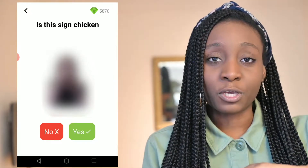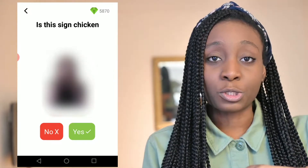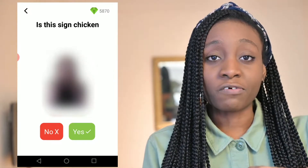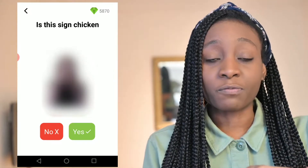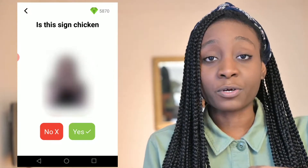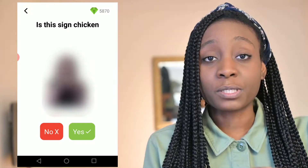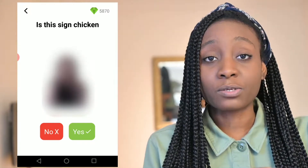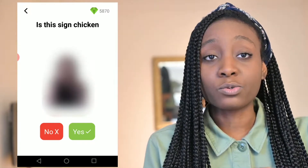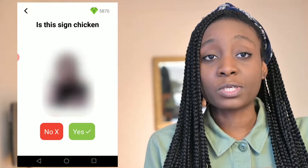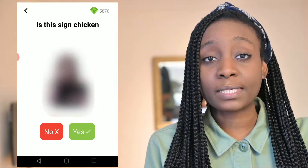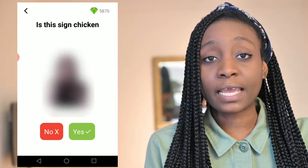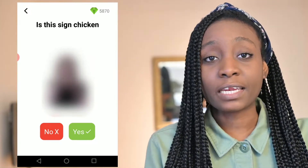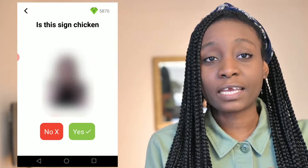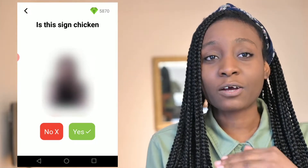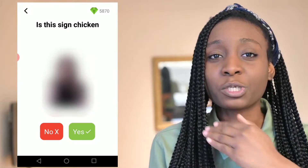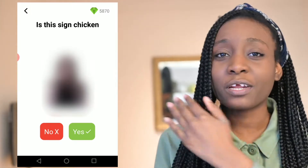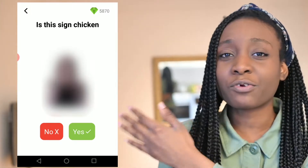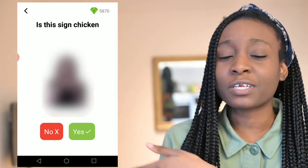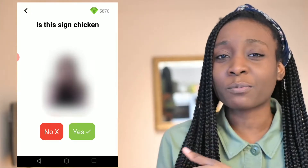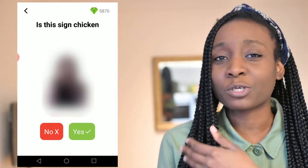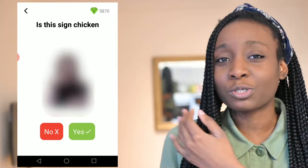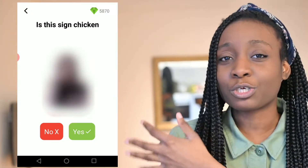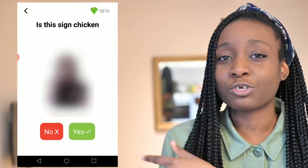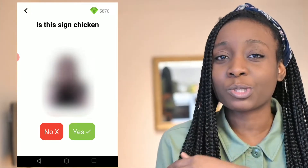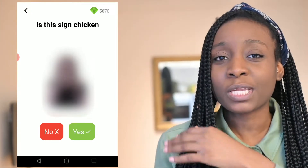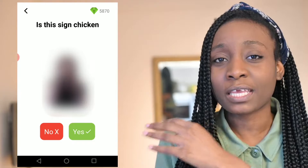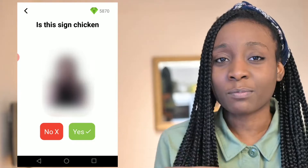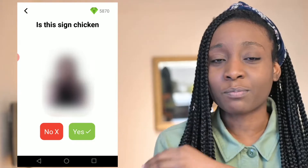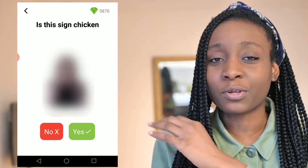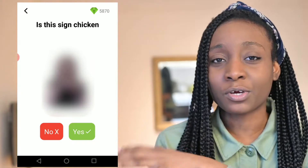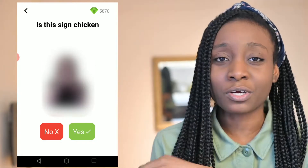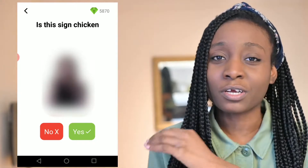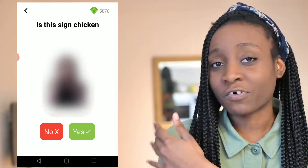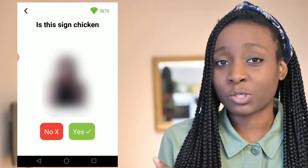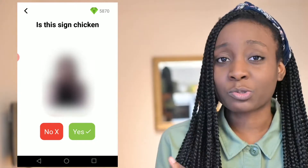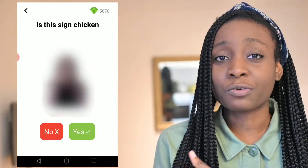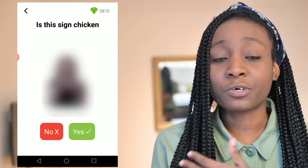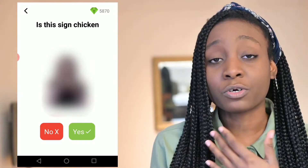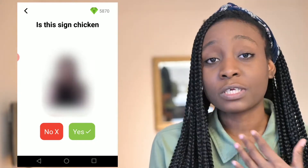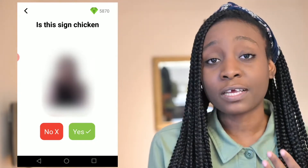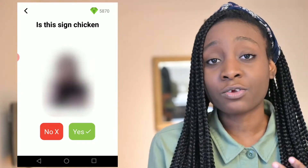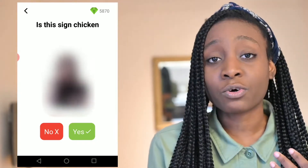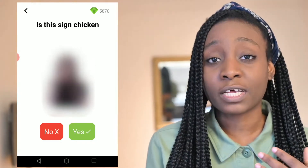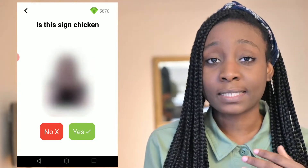picture of the person who is signing. I'll try and do a demonstration using like a blur for the screen recording that you all